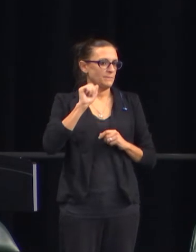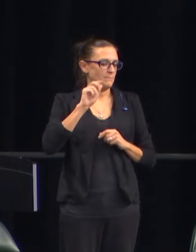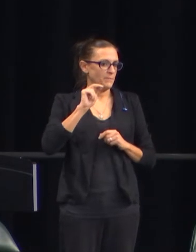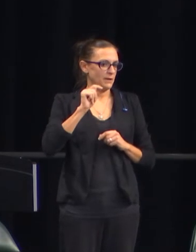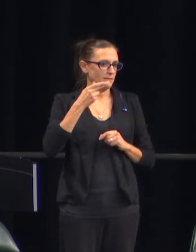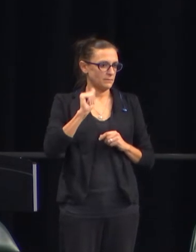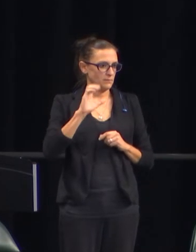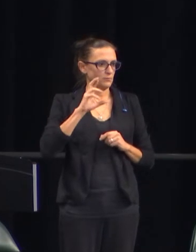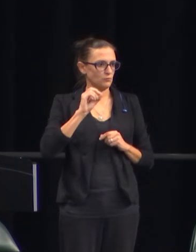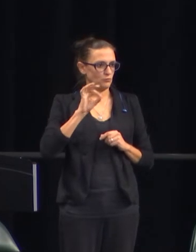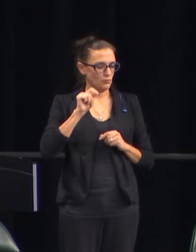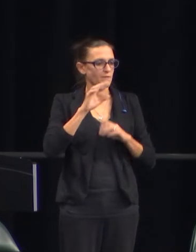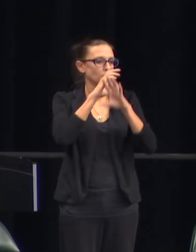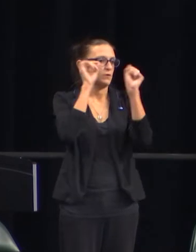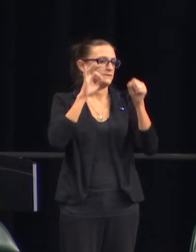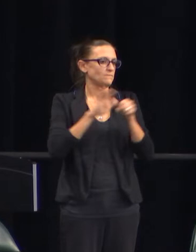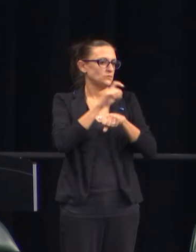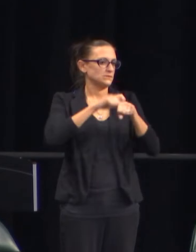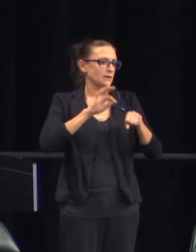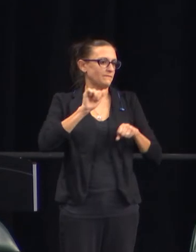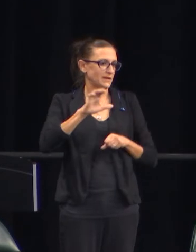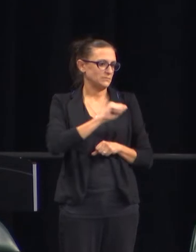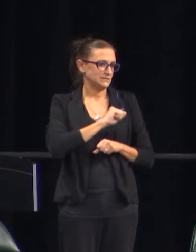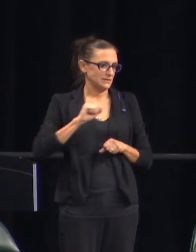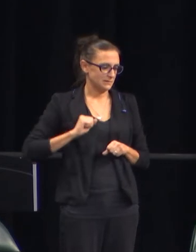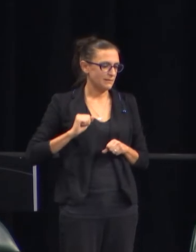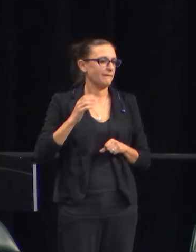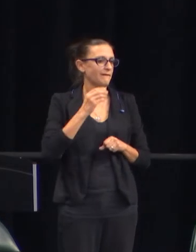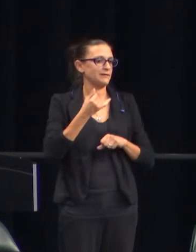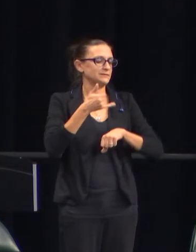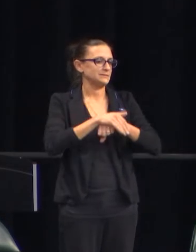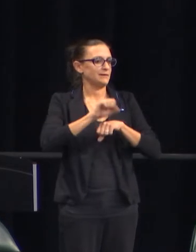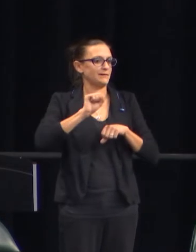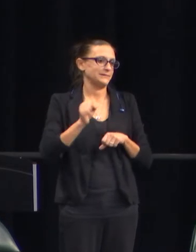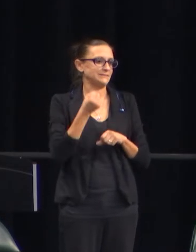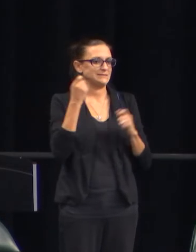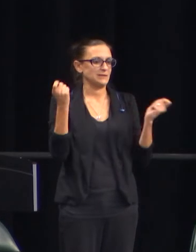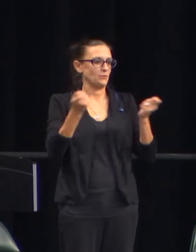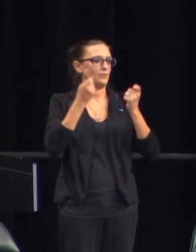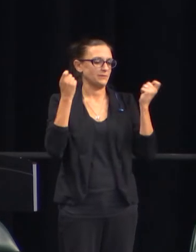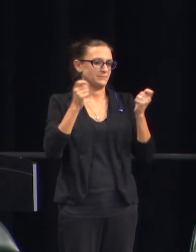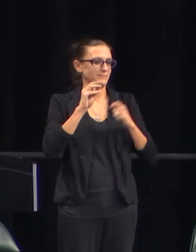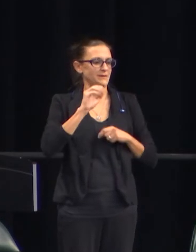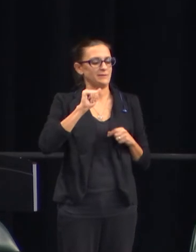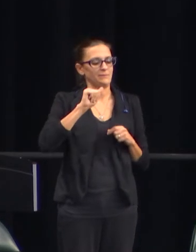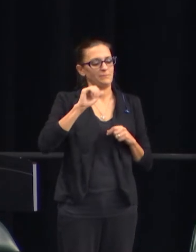President of the Full-Time Faculty Senate and tonight's ceremonial mace bearer.